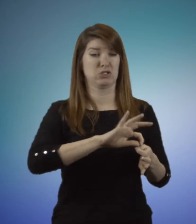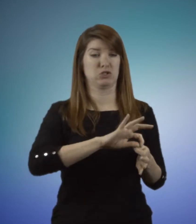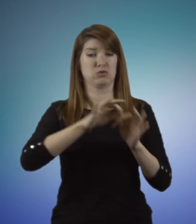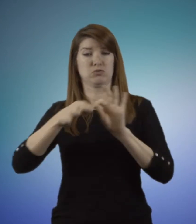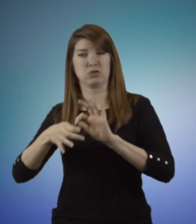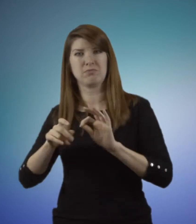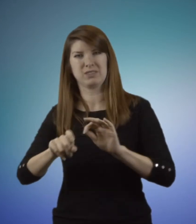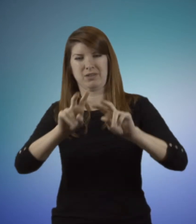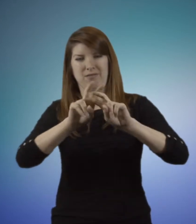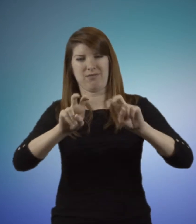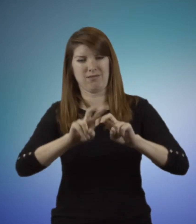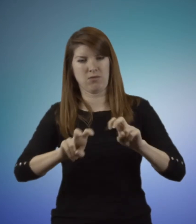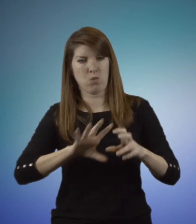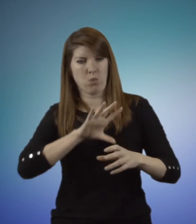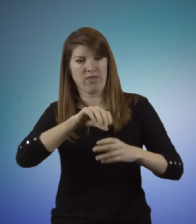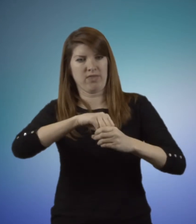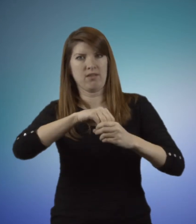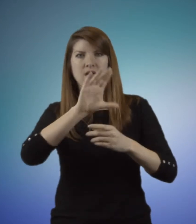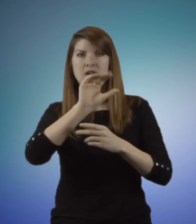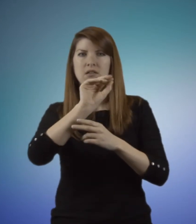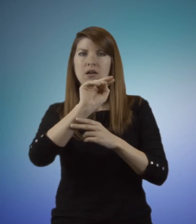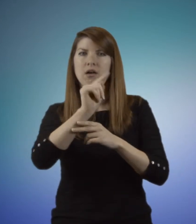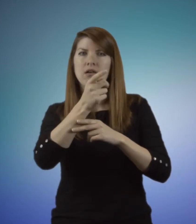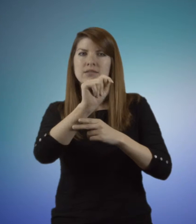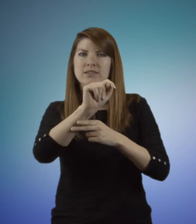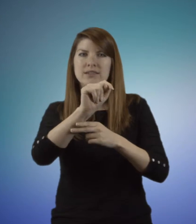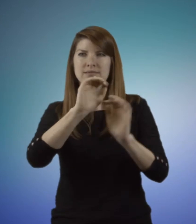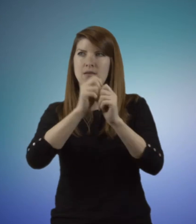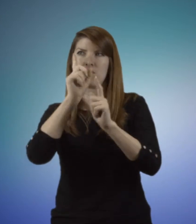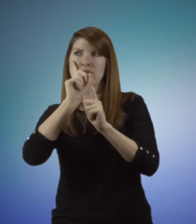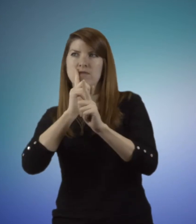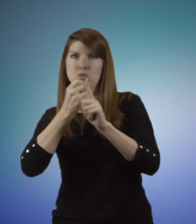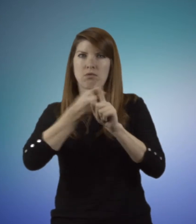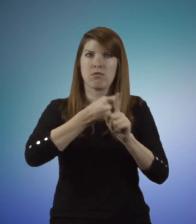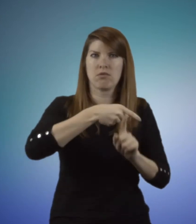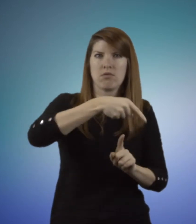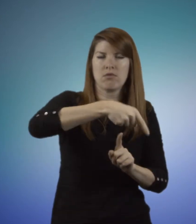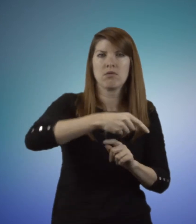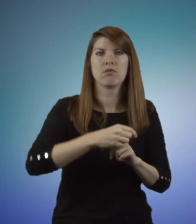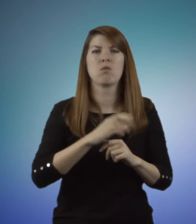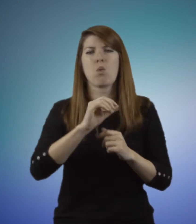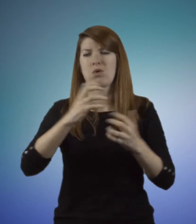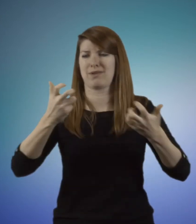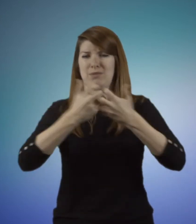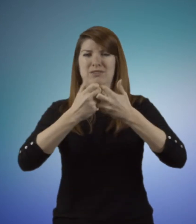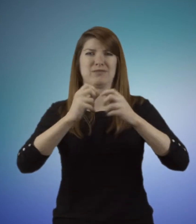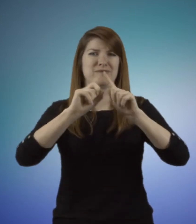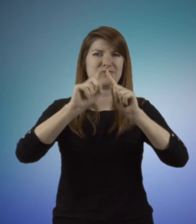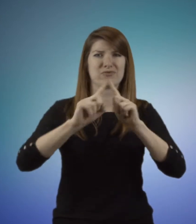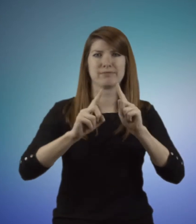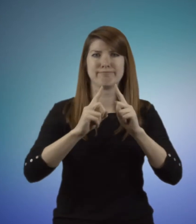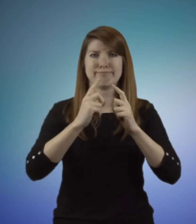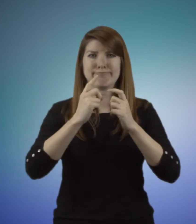The interpretation must be analyzed within the context of the impact of deafness, hearing impairment or a combination of deficiencies.